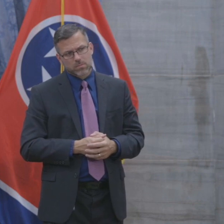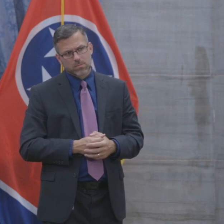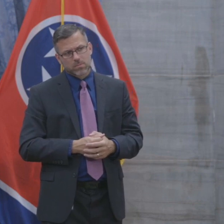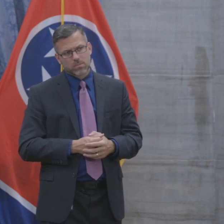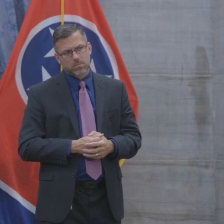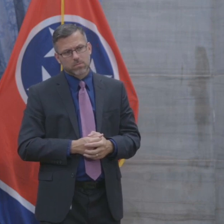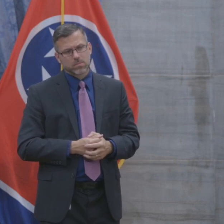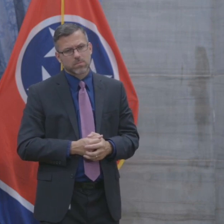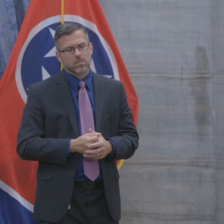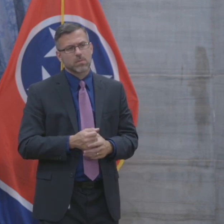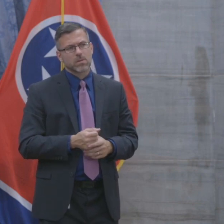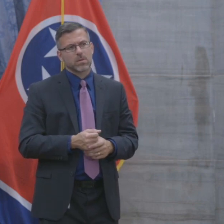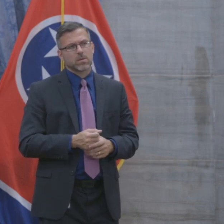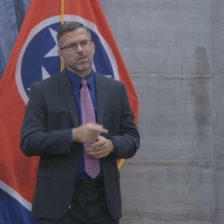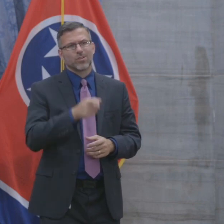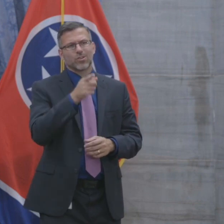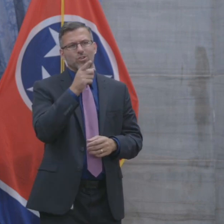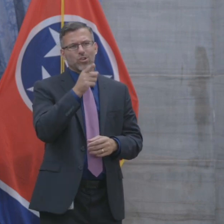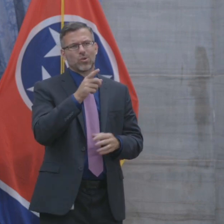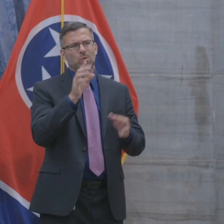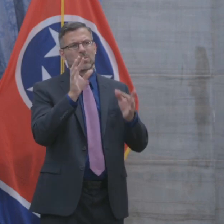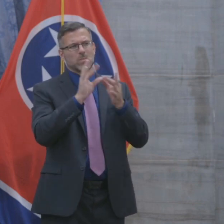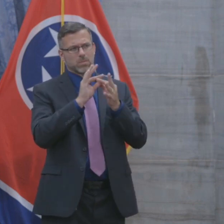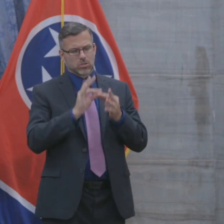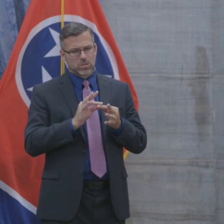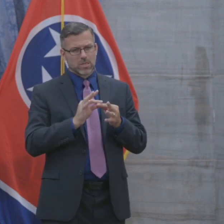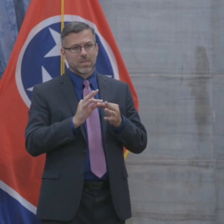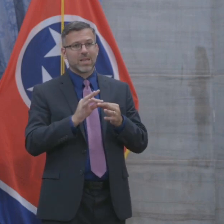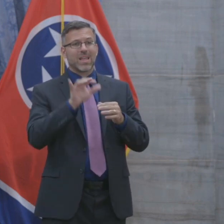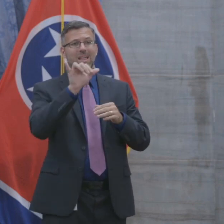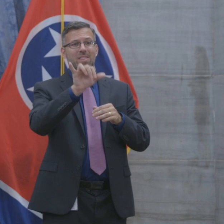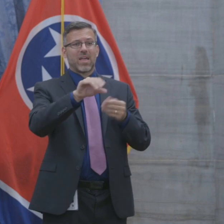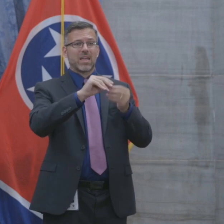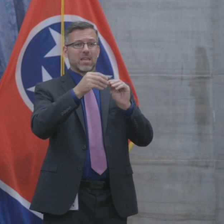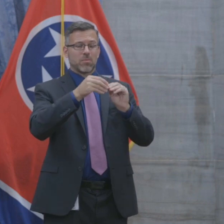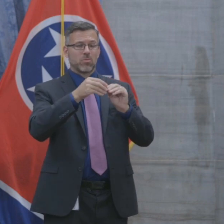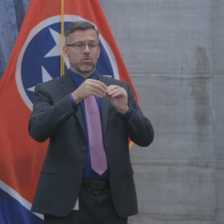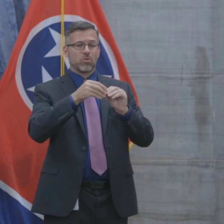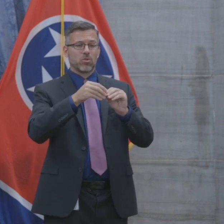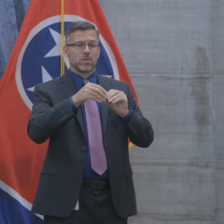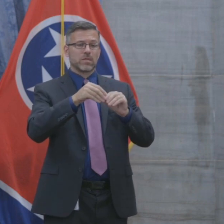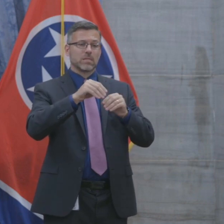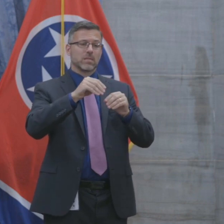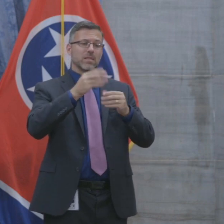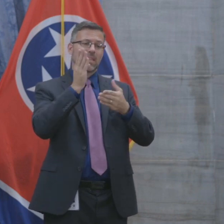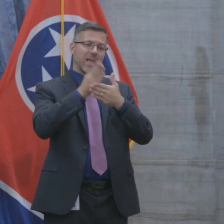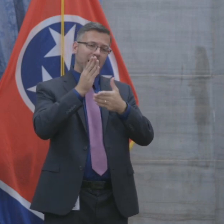our lab turnaround time this morning and the statewide average is now 2.13 days. And the vast majority of our labs